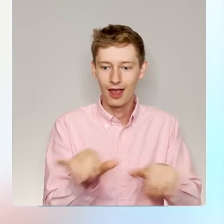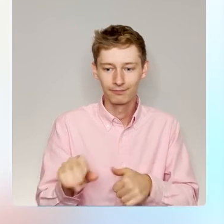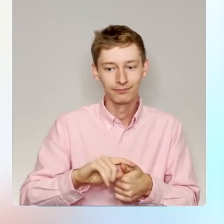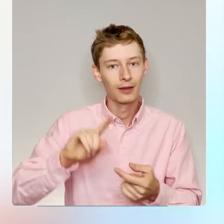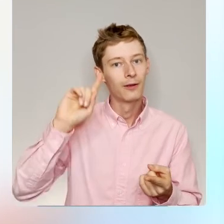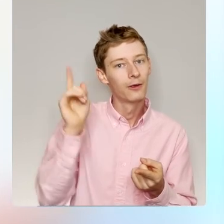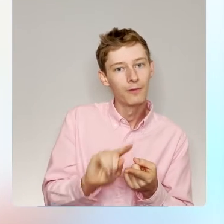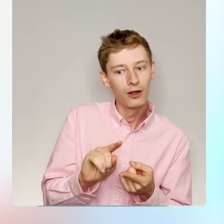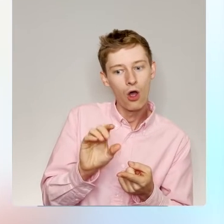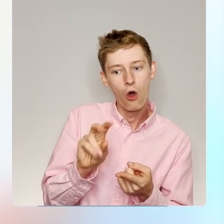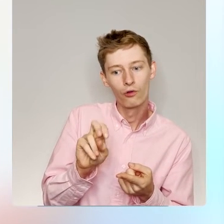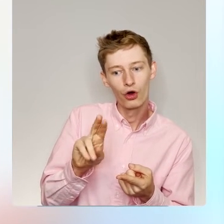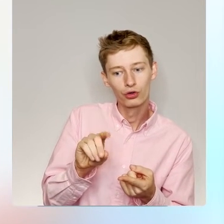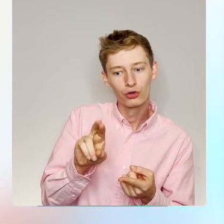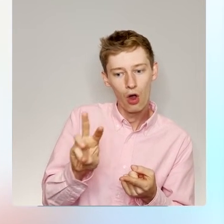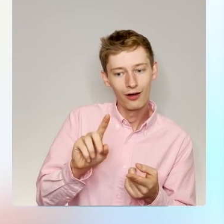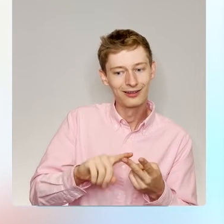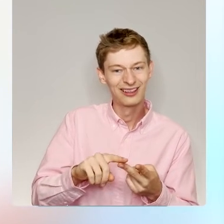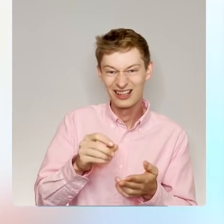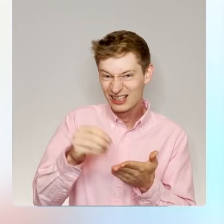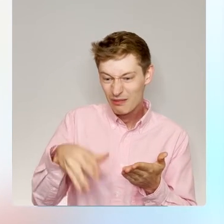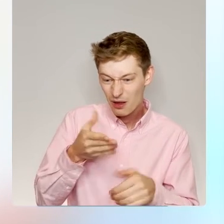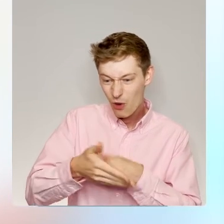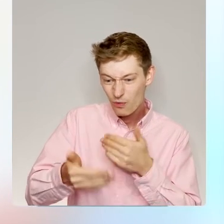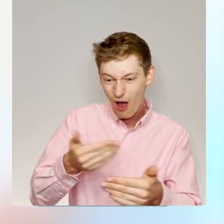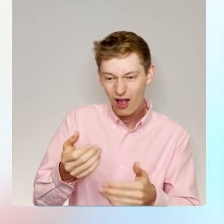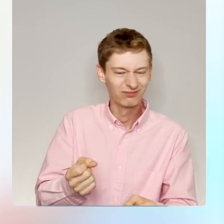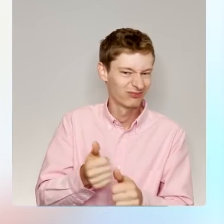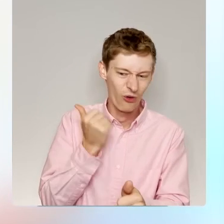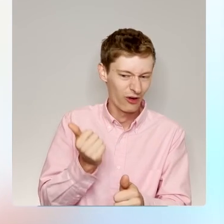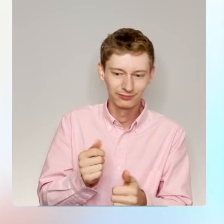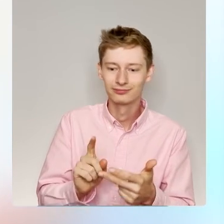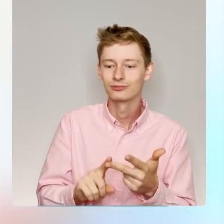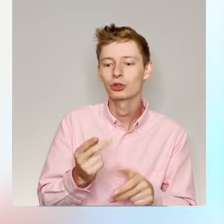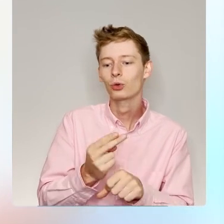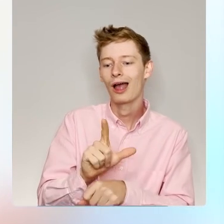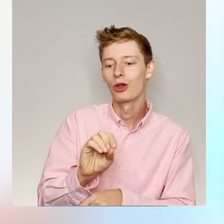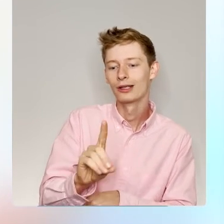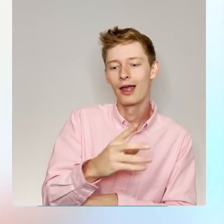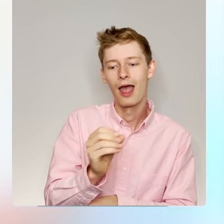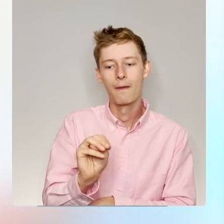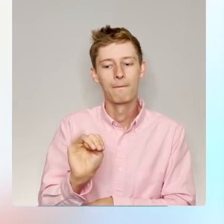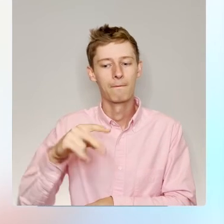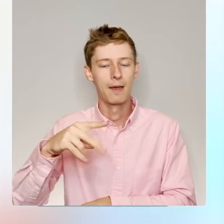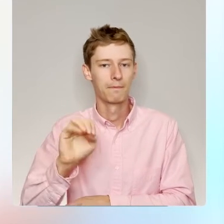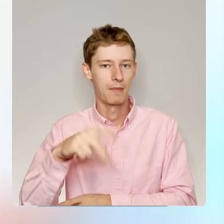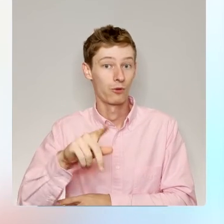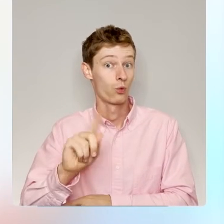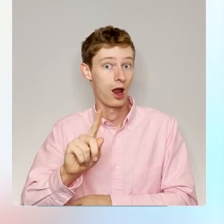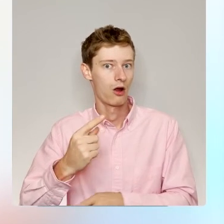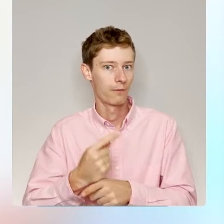and use LODs and mipmaps where appropriate. Fortunately, most of the performance-focused Oculus platform